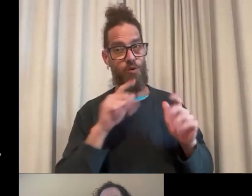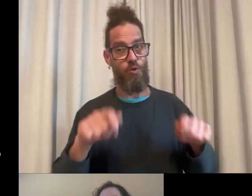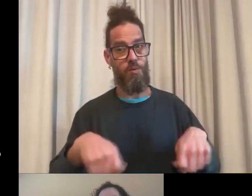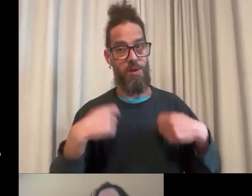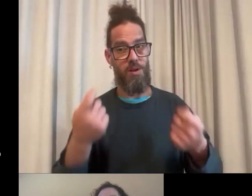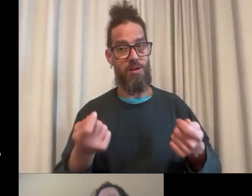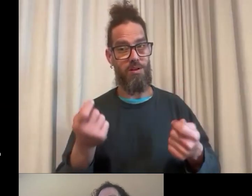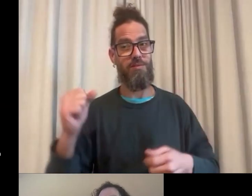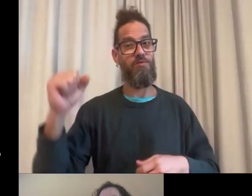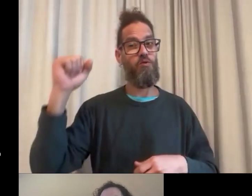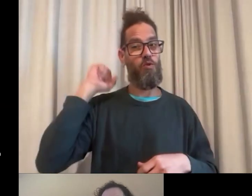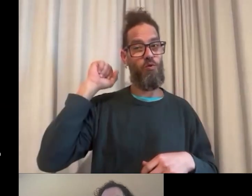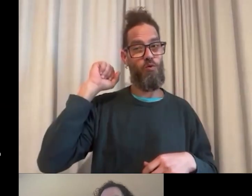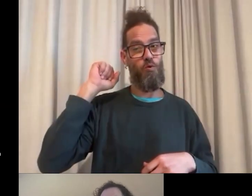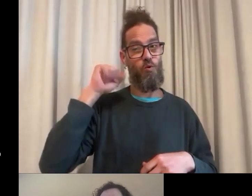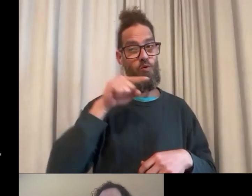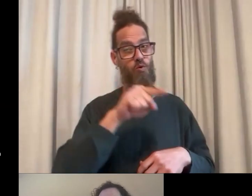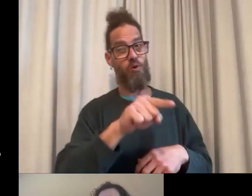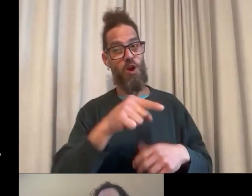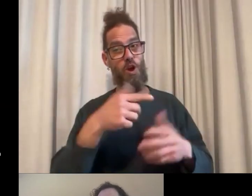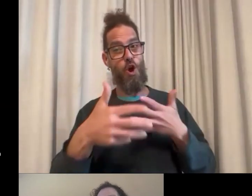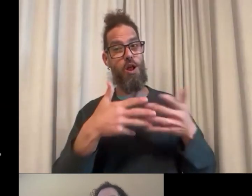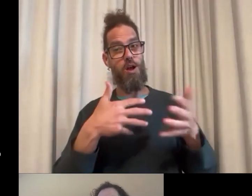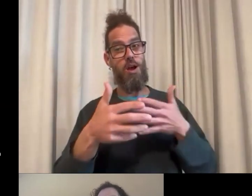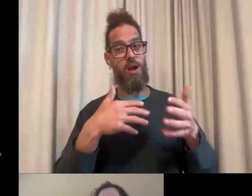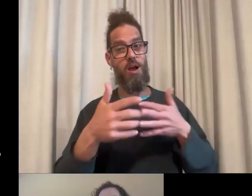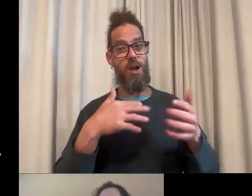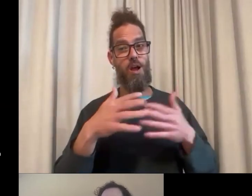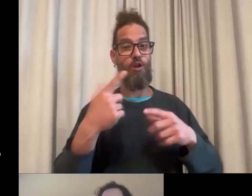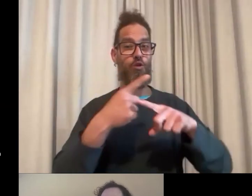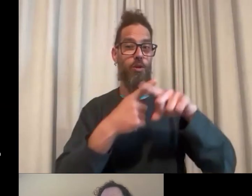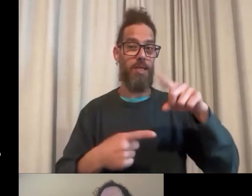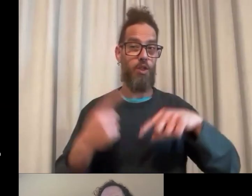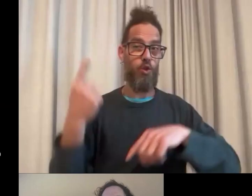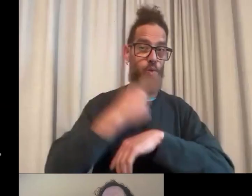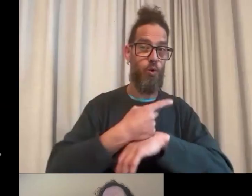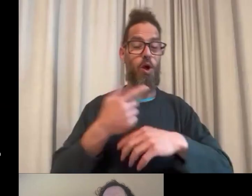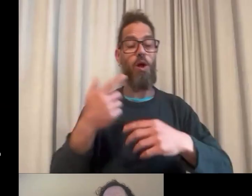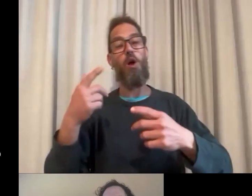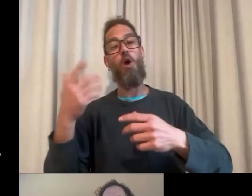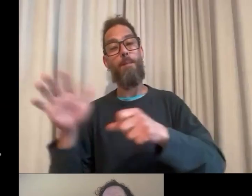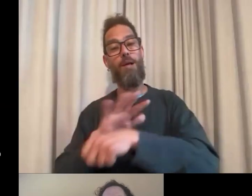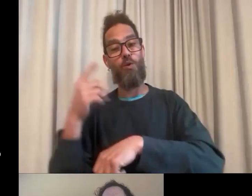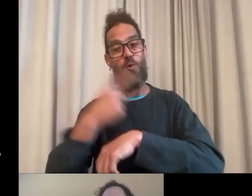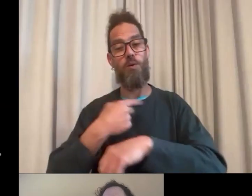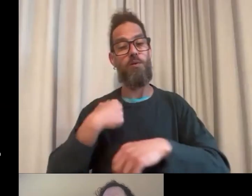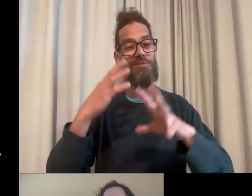and this is a half-day or a full-day course on the regs. I'm showing you a highlight reel,